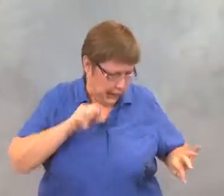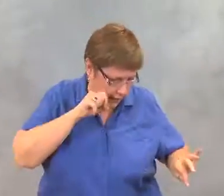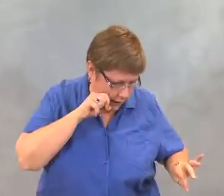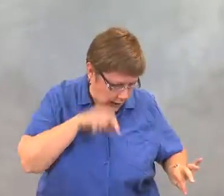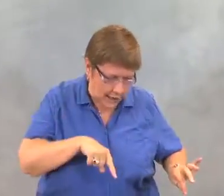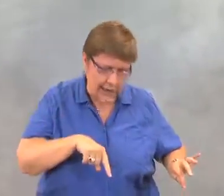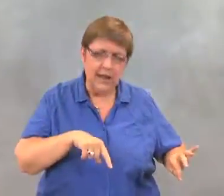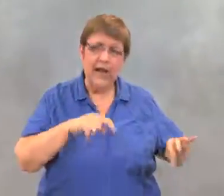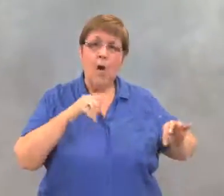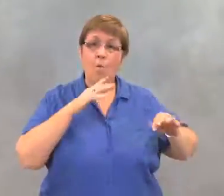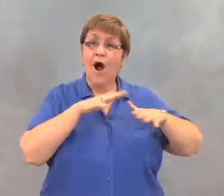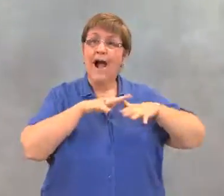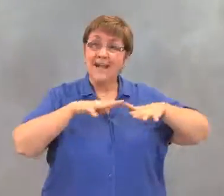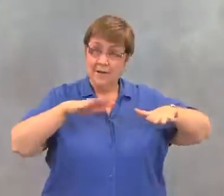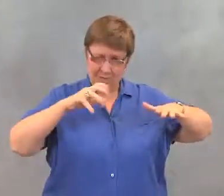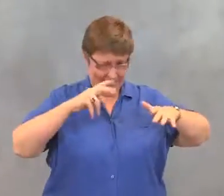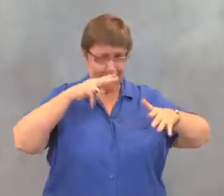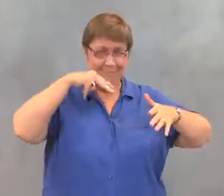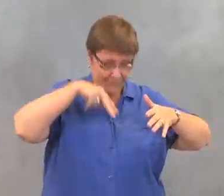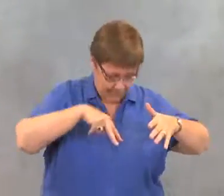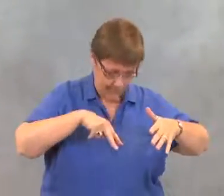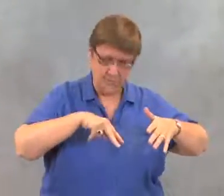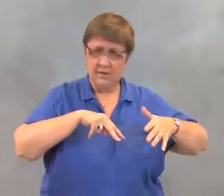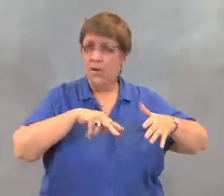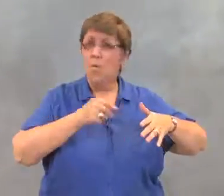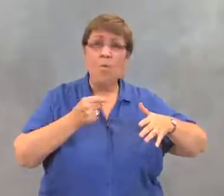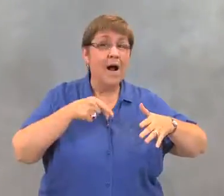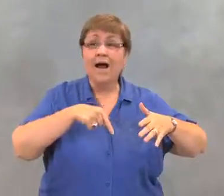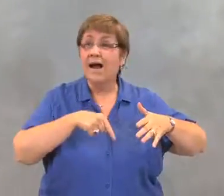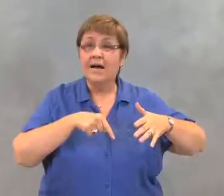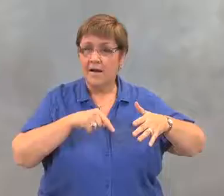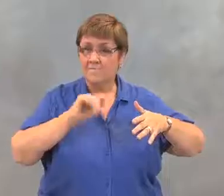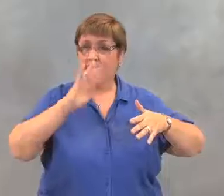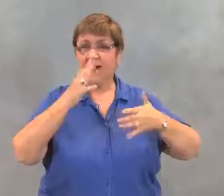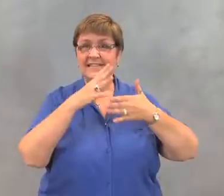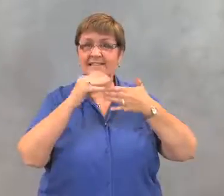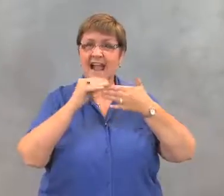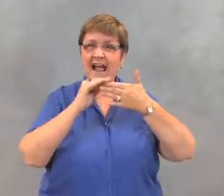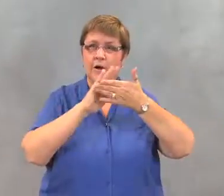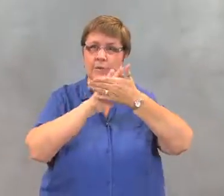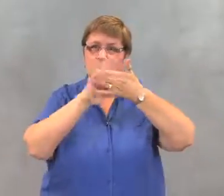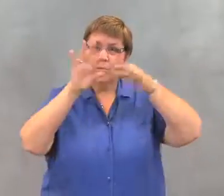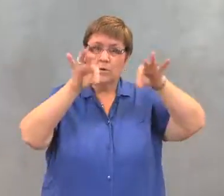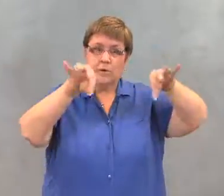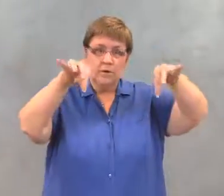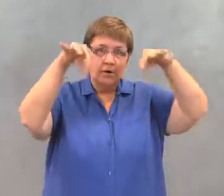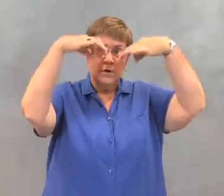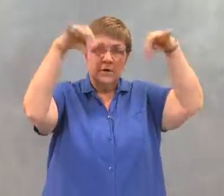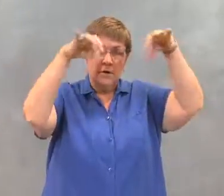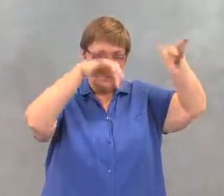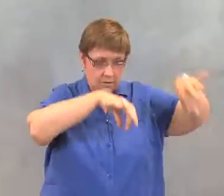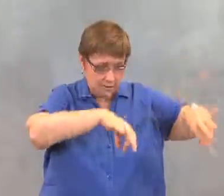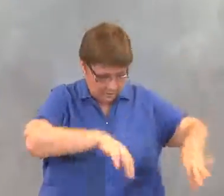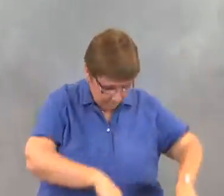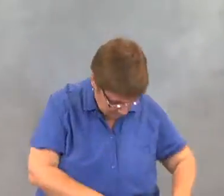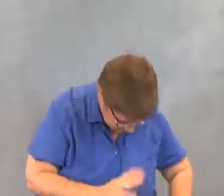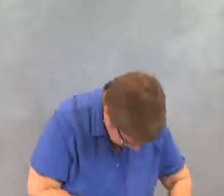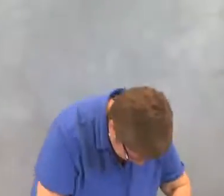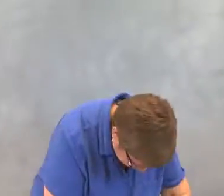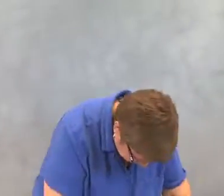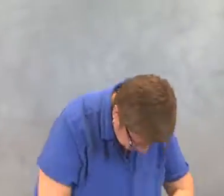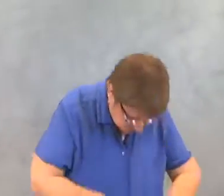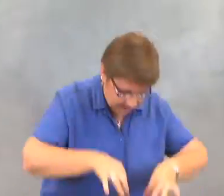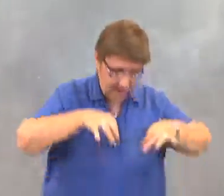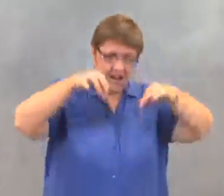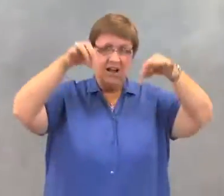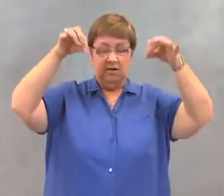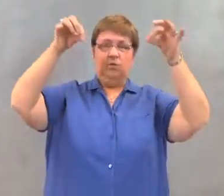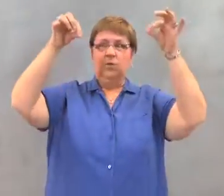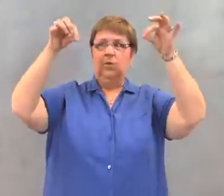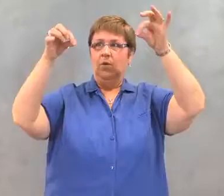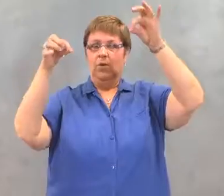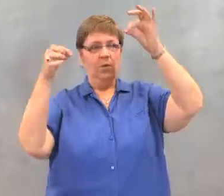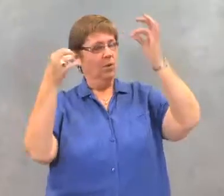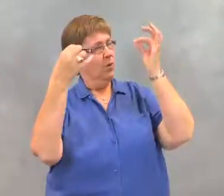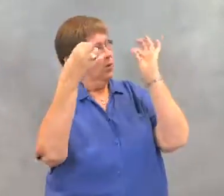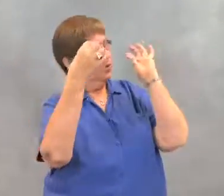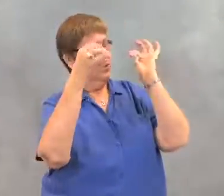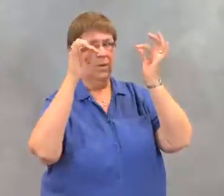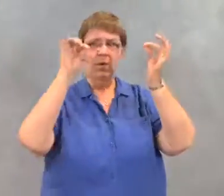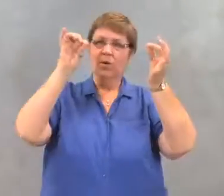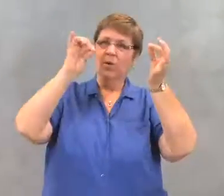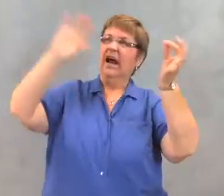and he spotted something in the clear water.